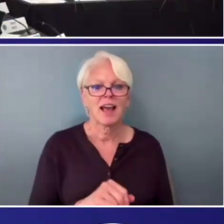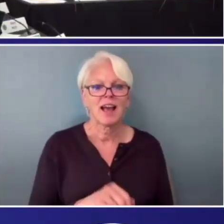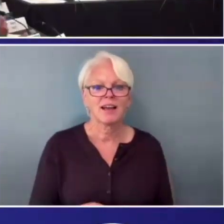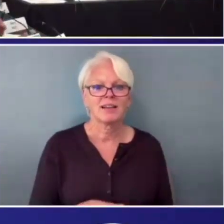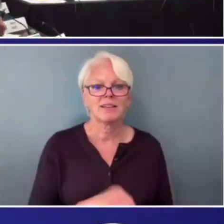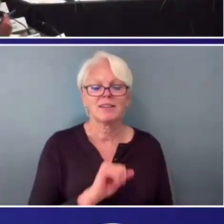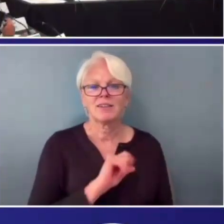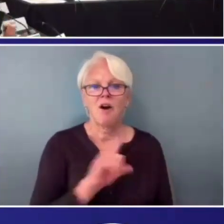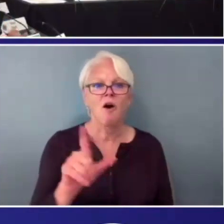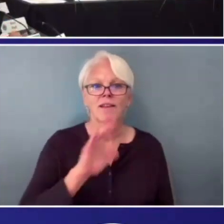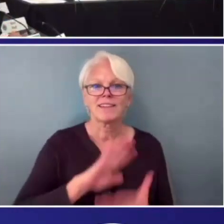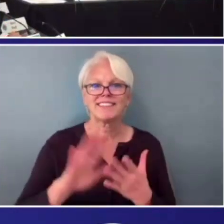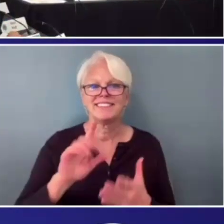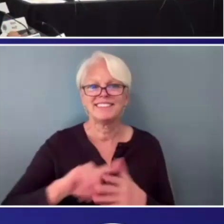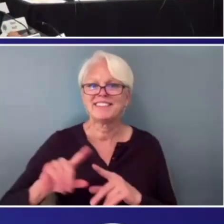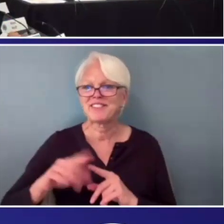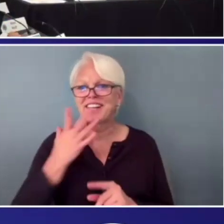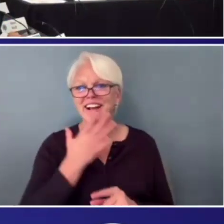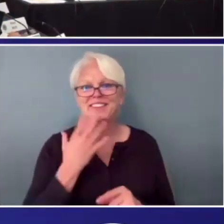Okay. So we'll add that semicolon.